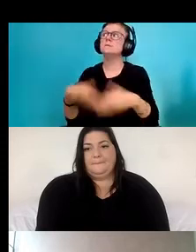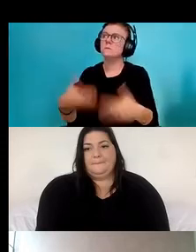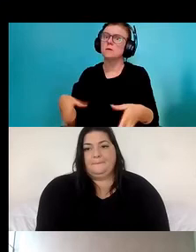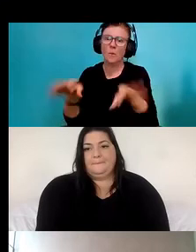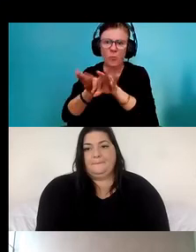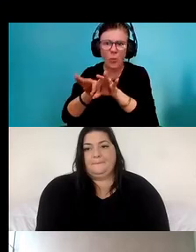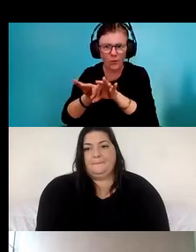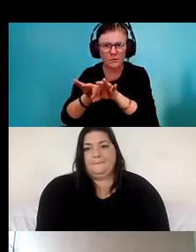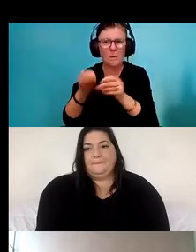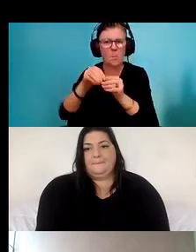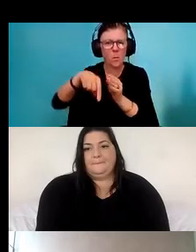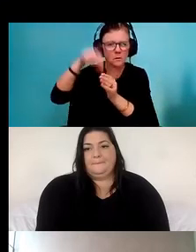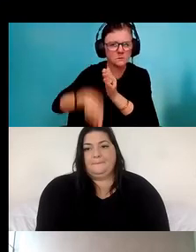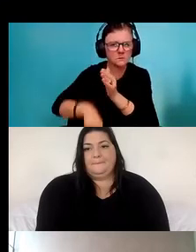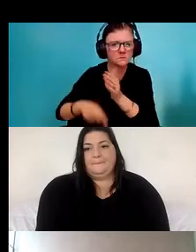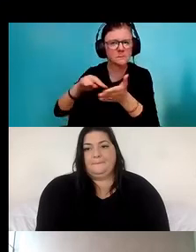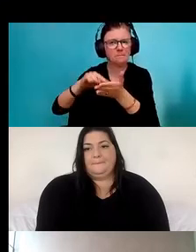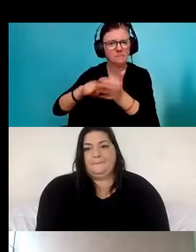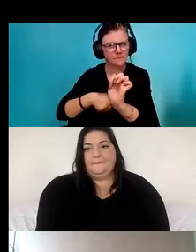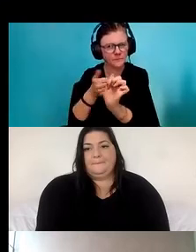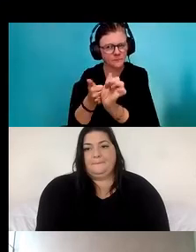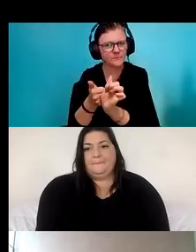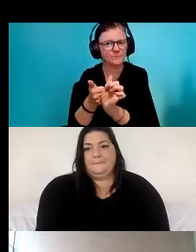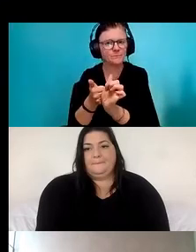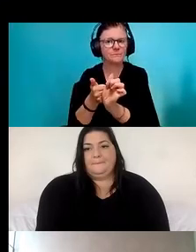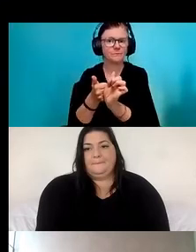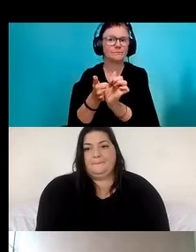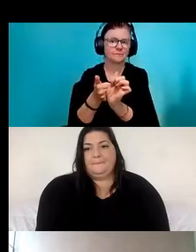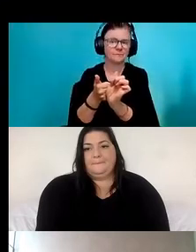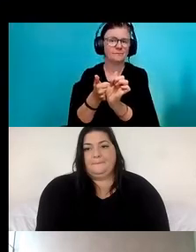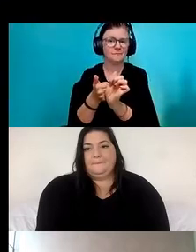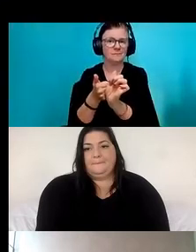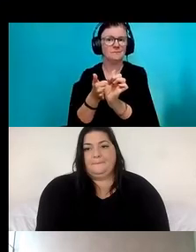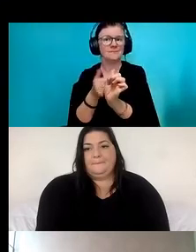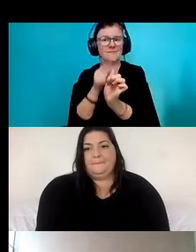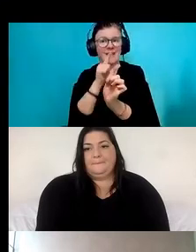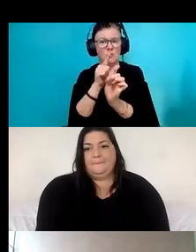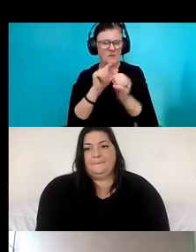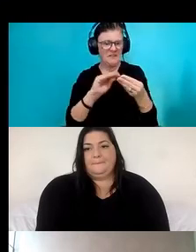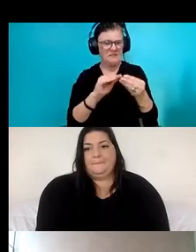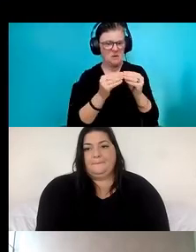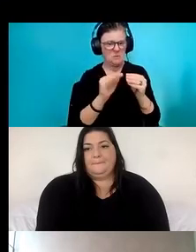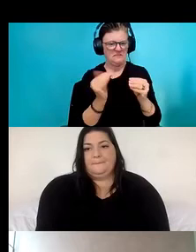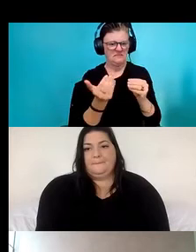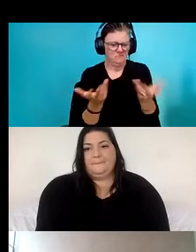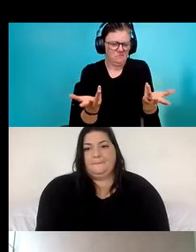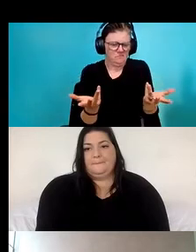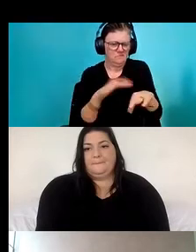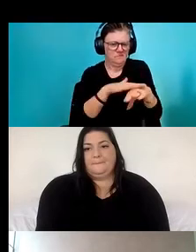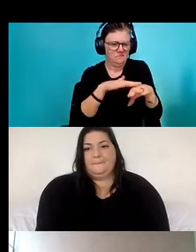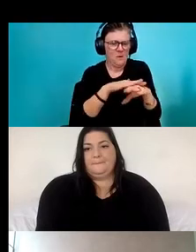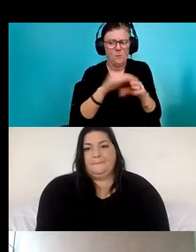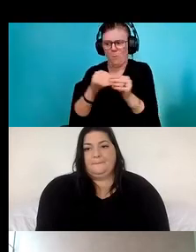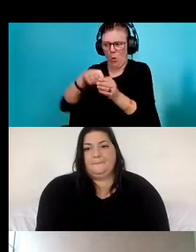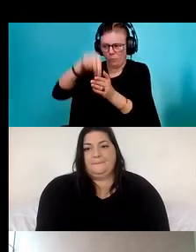and they give kind of texture to the impact of the grant dollars.